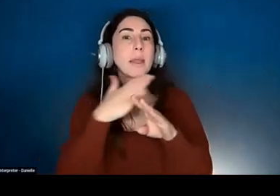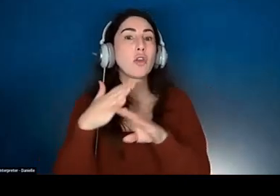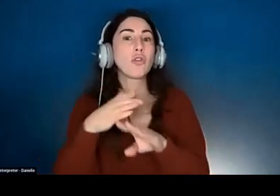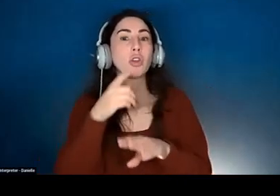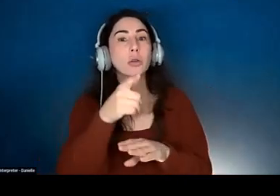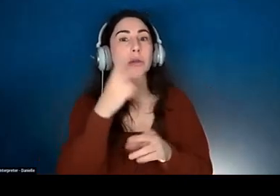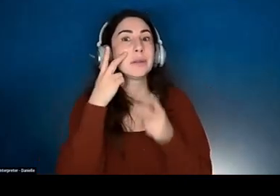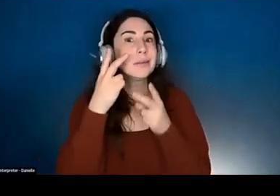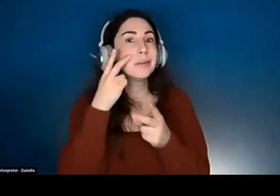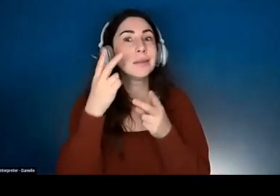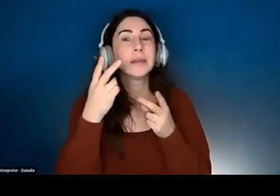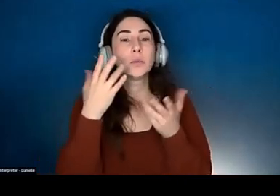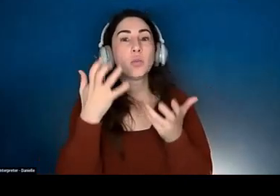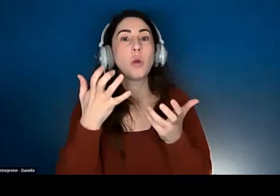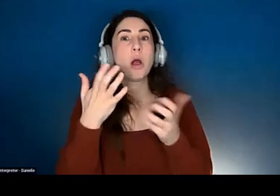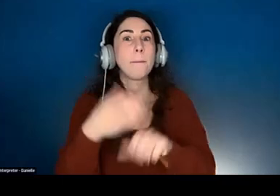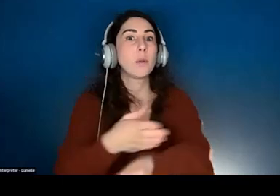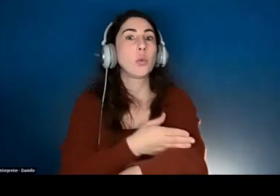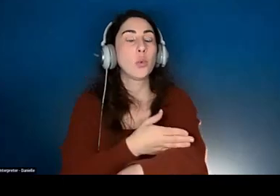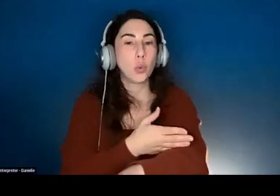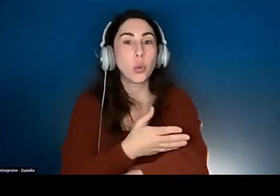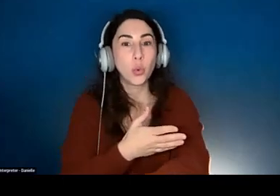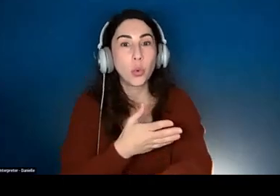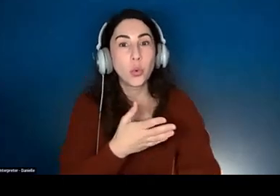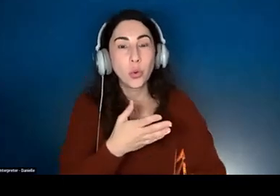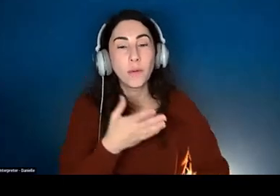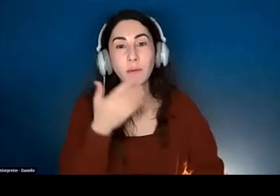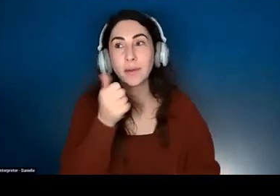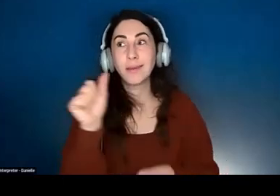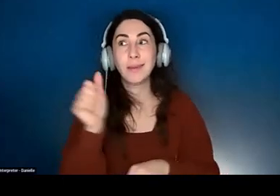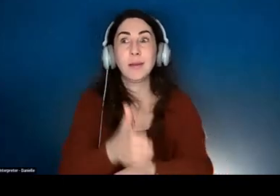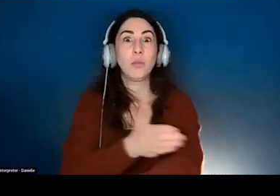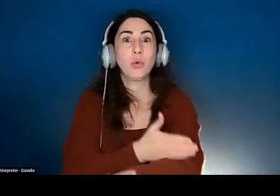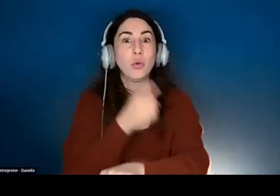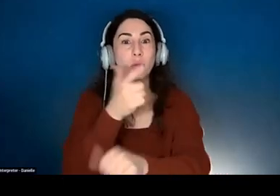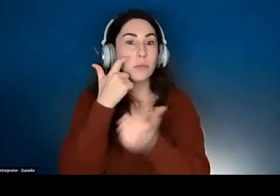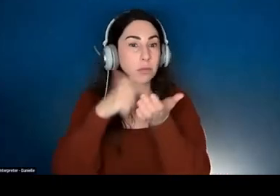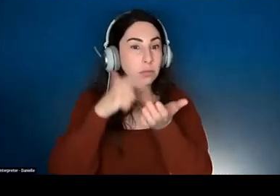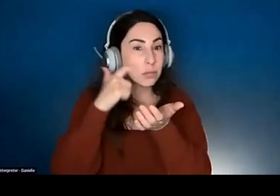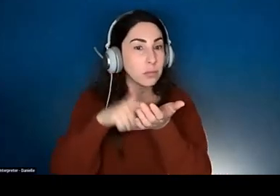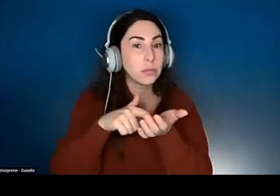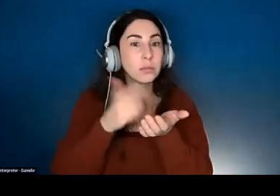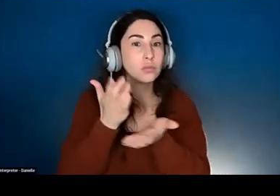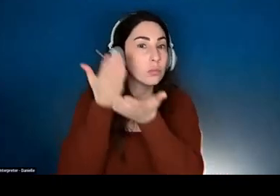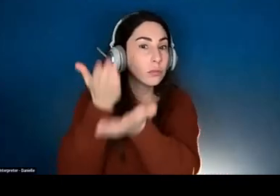to see fixed or improvements that could be made? You know, this is all helpful for us